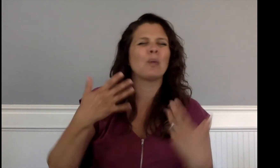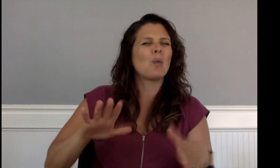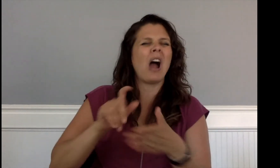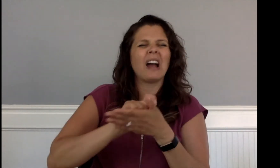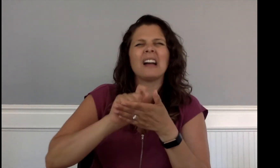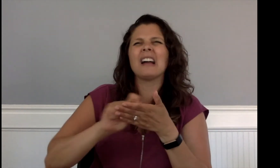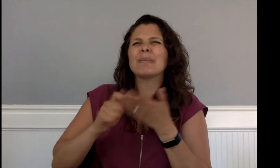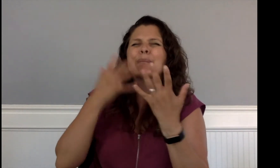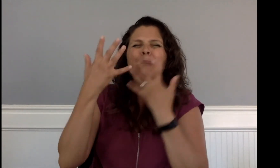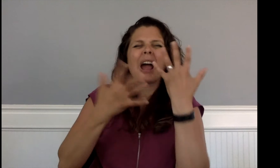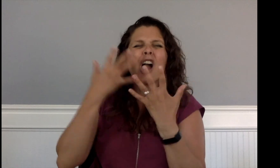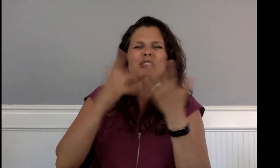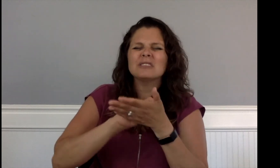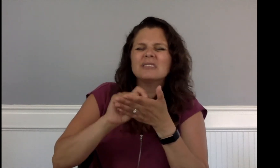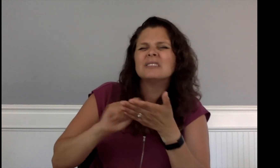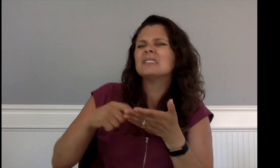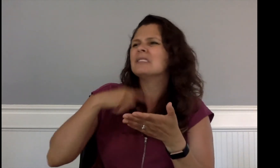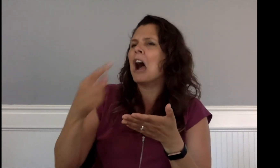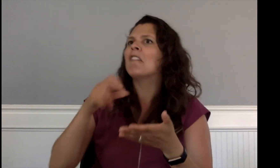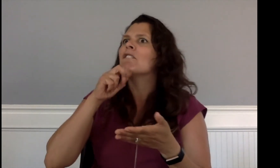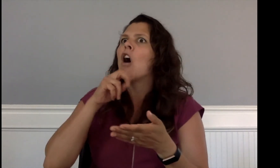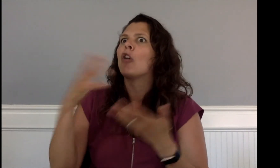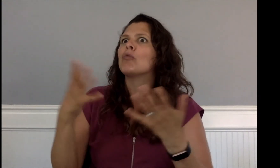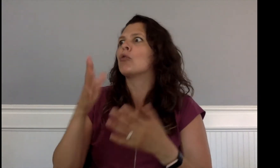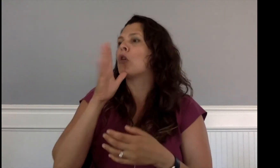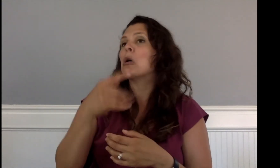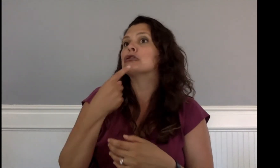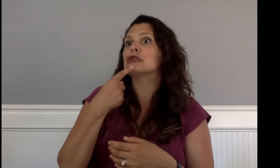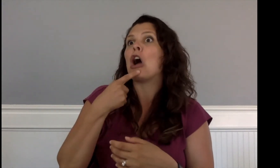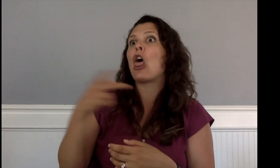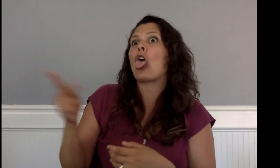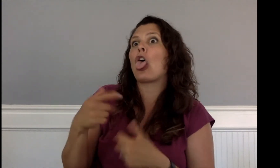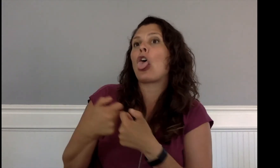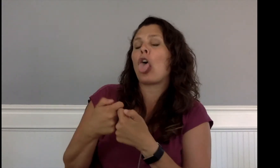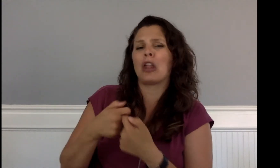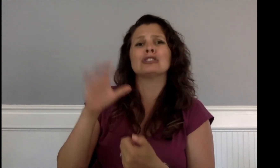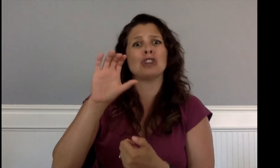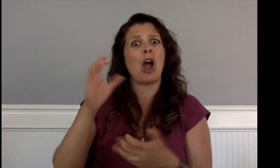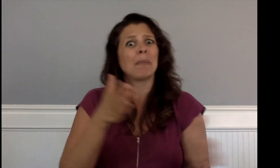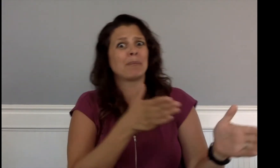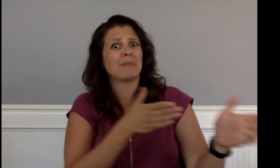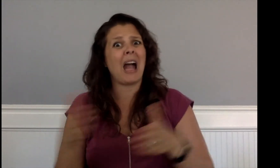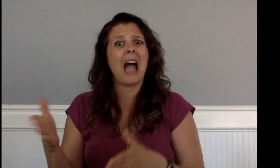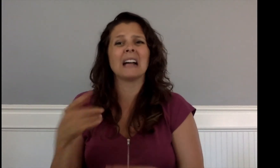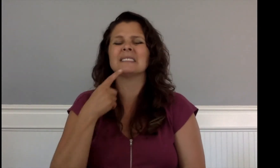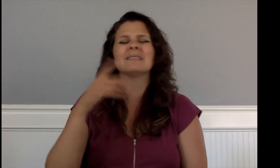Charlie did not want to write down for Frog what Grandma Tickler had just said. He almost wrote